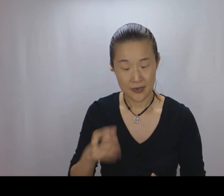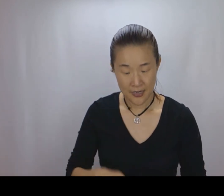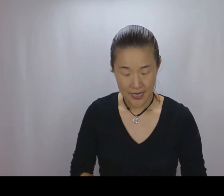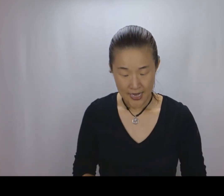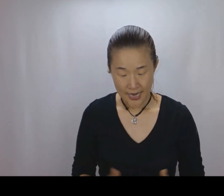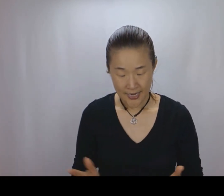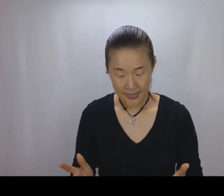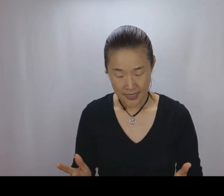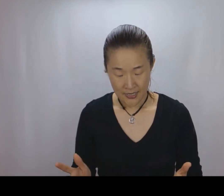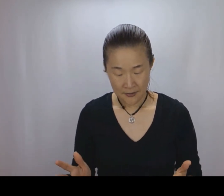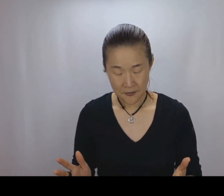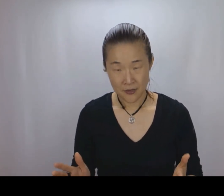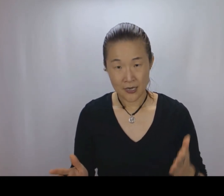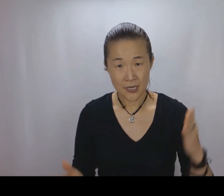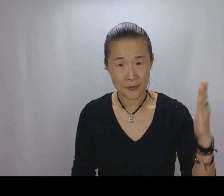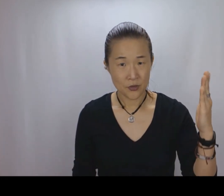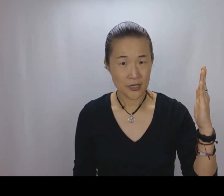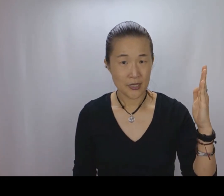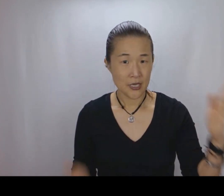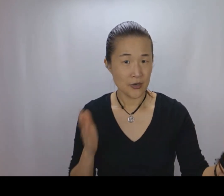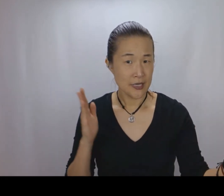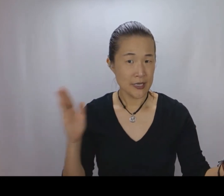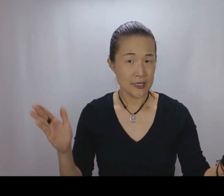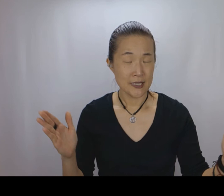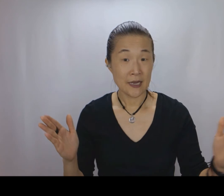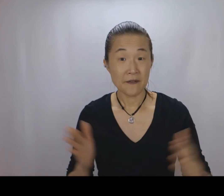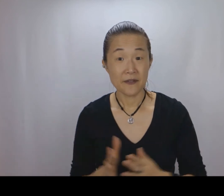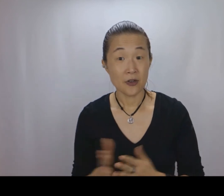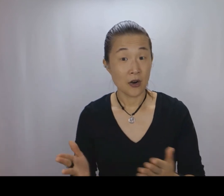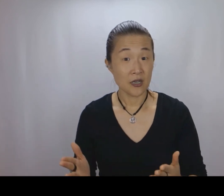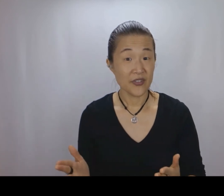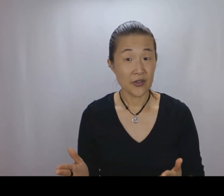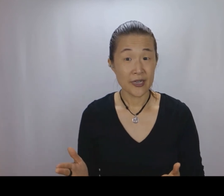And then if you're kind of in between hearing and deaf you're hard-of-hearing.